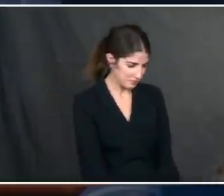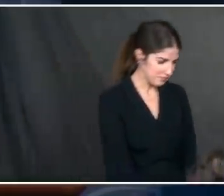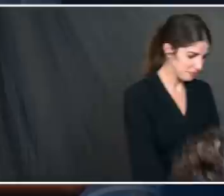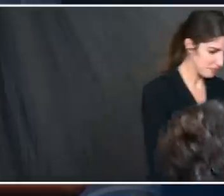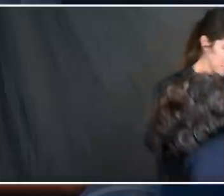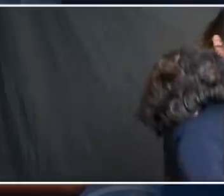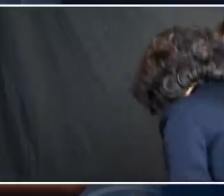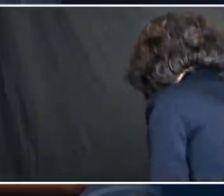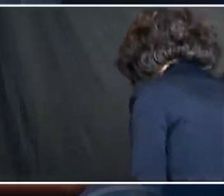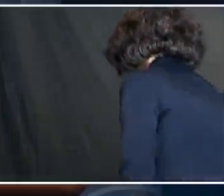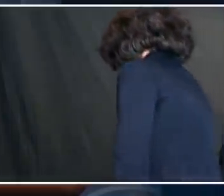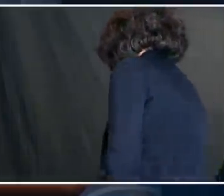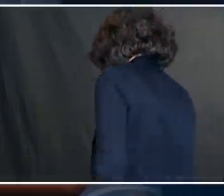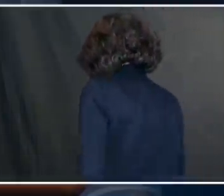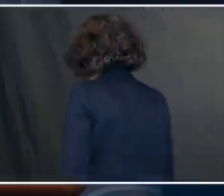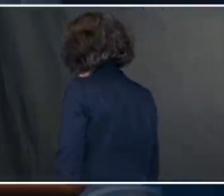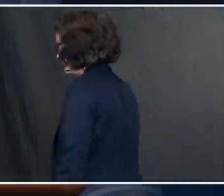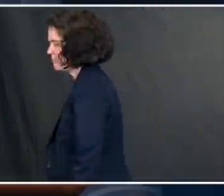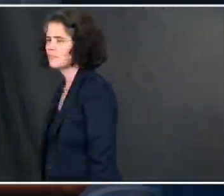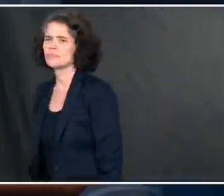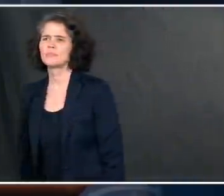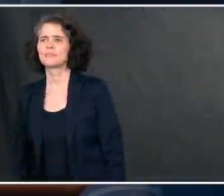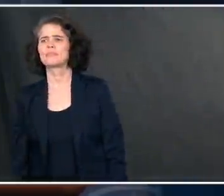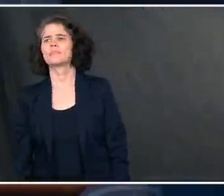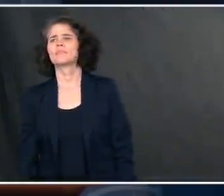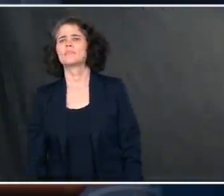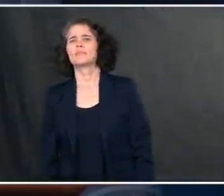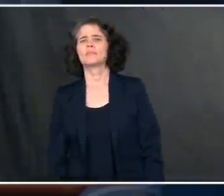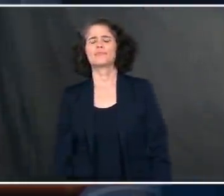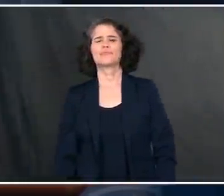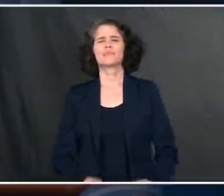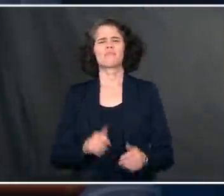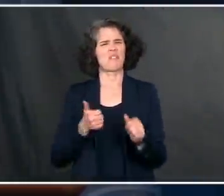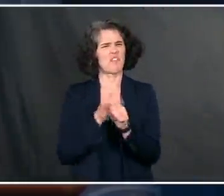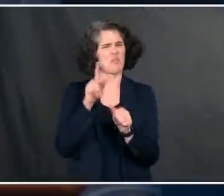and then to you, Kristen? Go ahead. The Press: I just wanted to follow up on a question I asked the President an hour or so ago